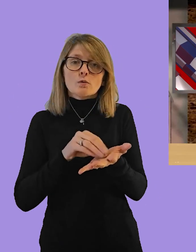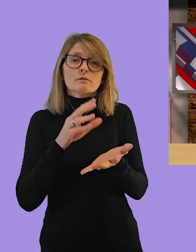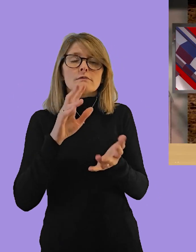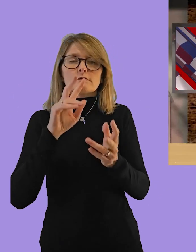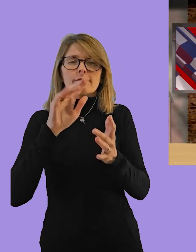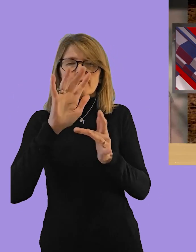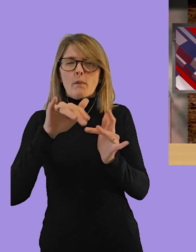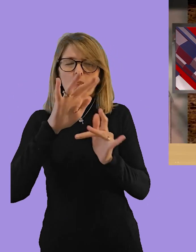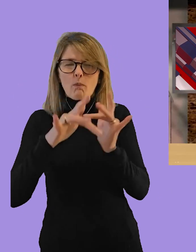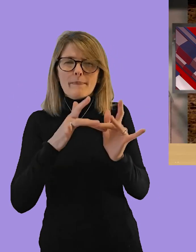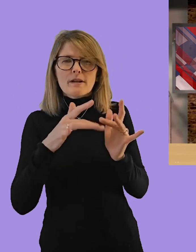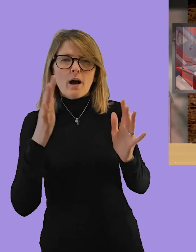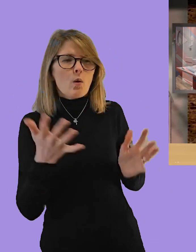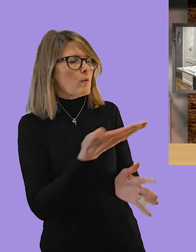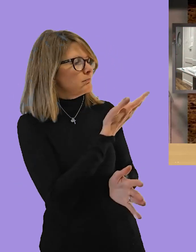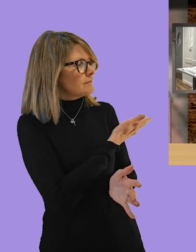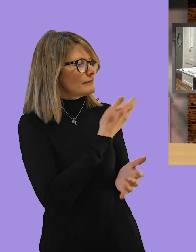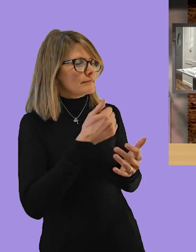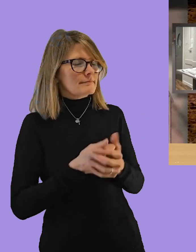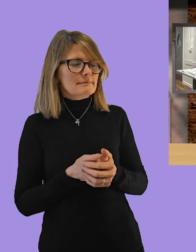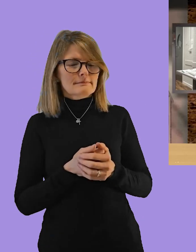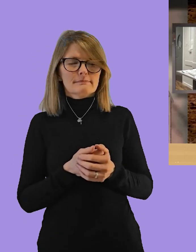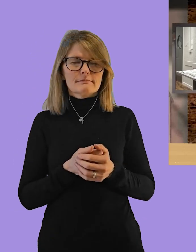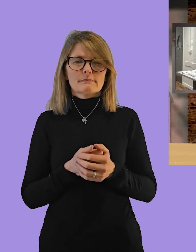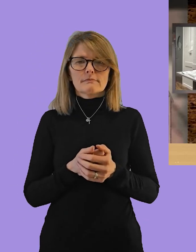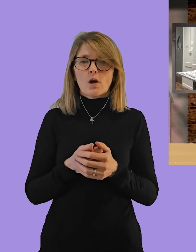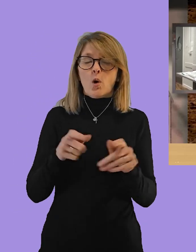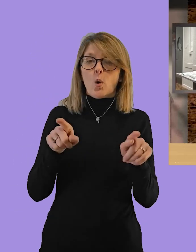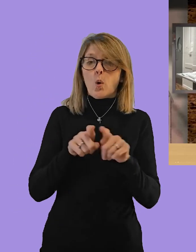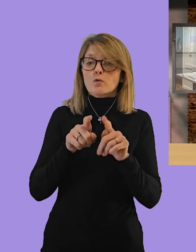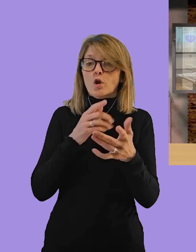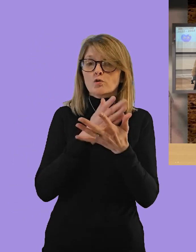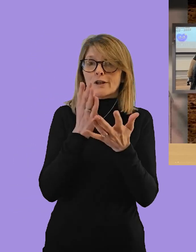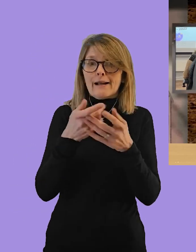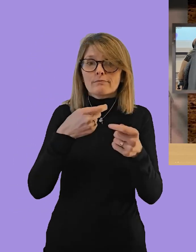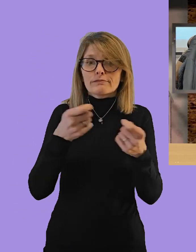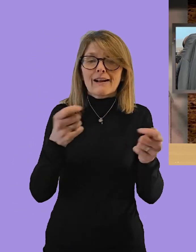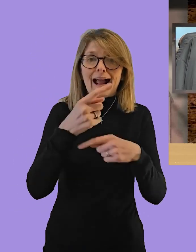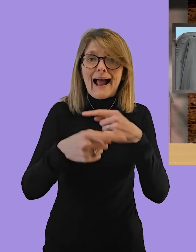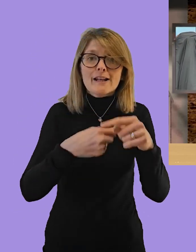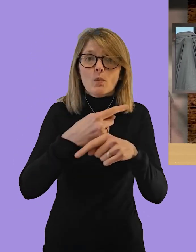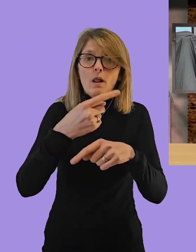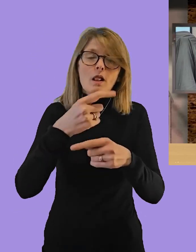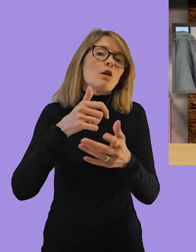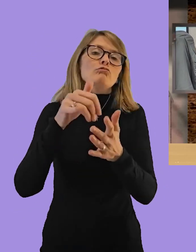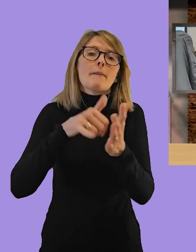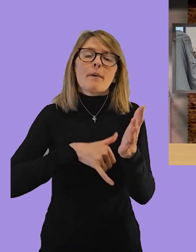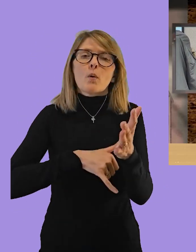The evening also offered us a chance to share our annual report for 2022-23, which was put together by Erica Miles.